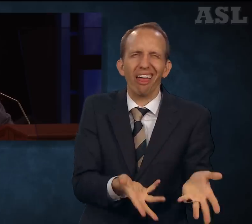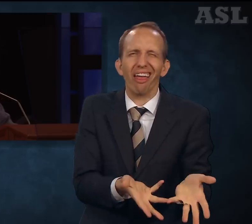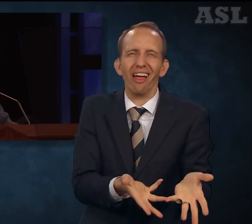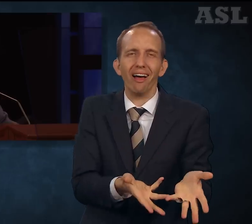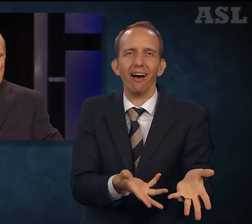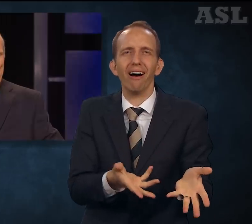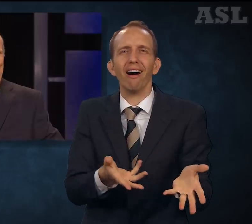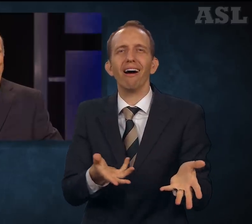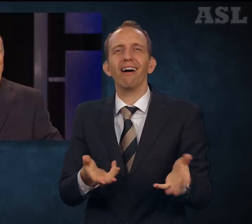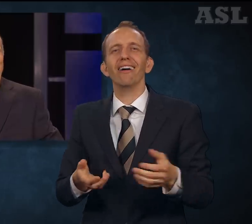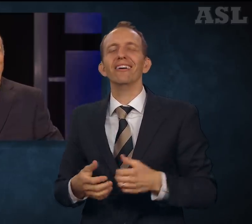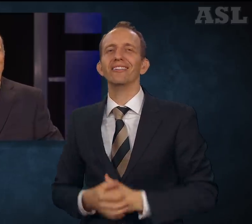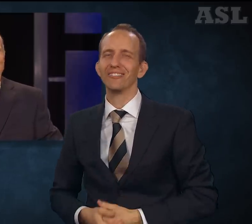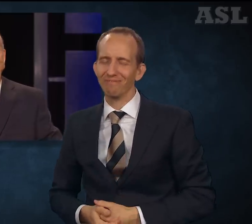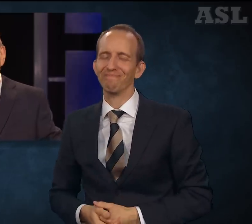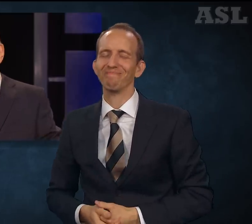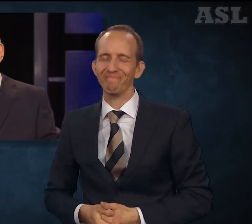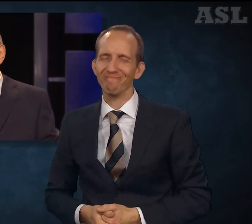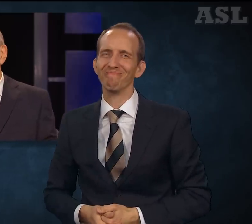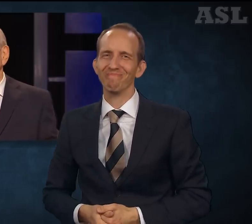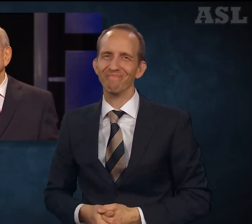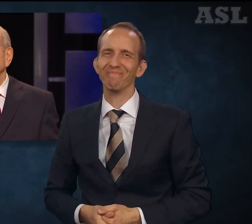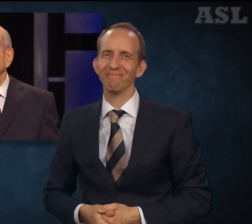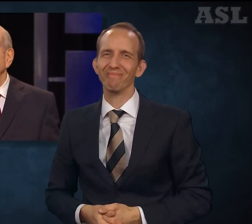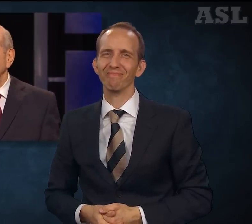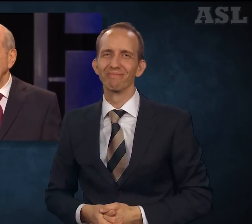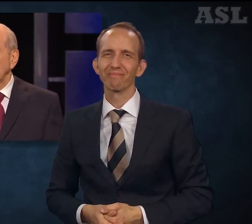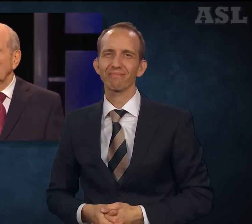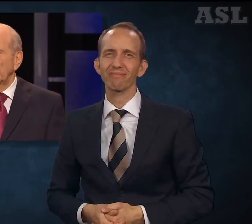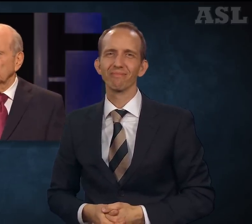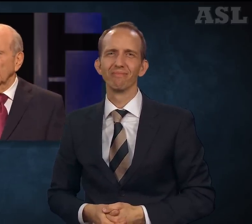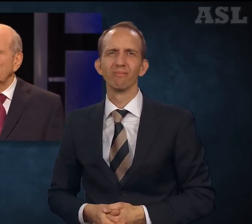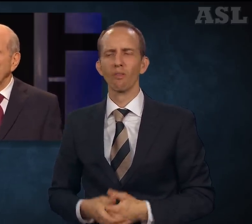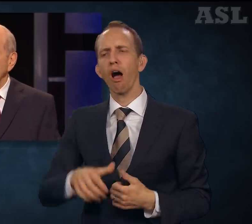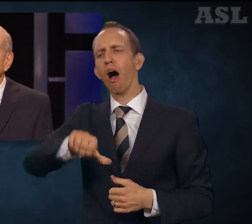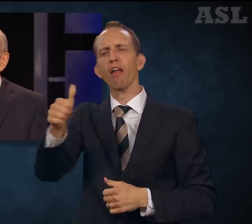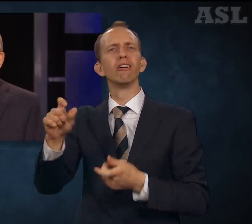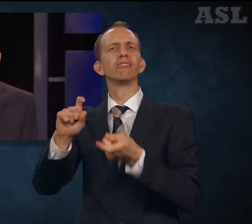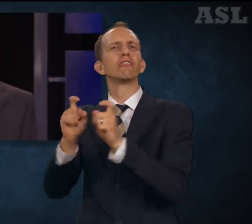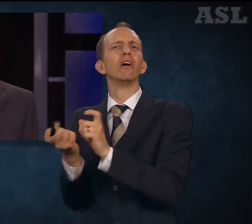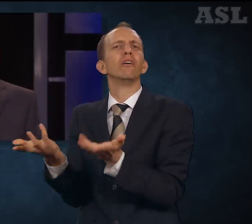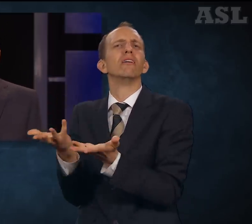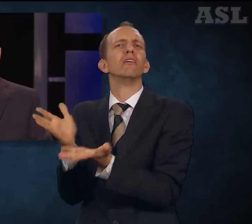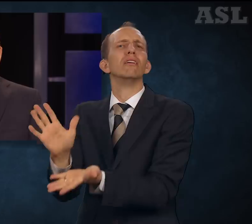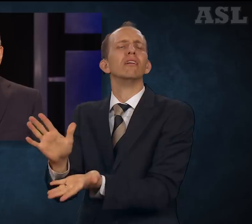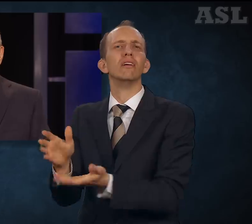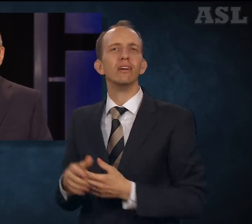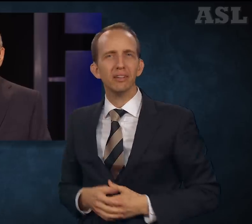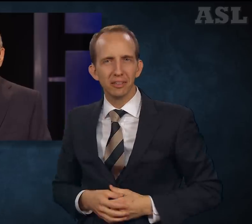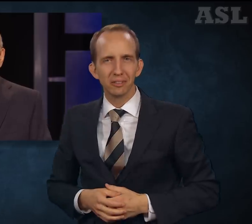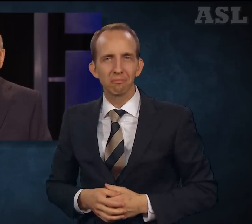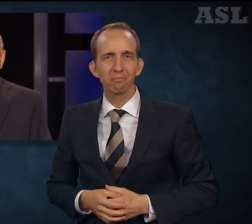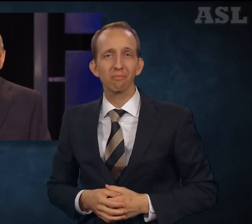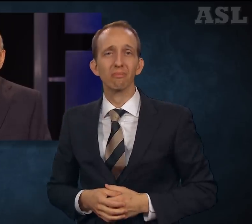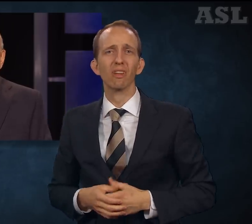HE ACTUALLY TALKS WITH HIS FRIENDS RATHER THAN ALWAYS TEXTING! WHAT OTHER CHANGES HAVE